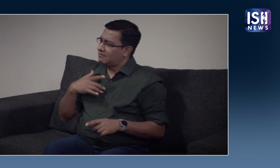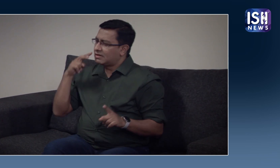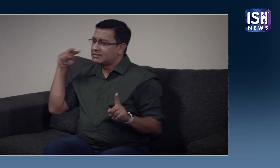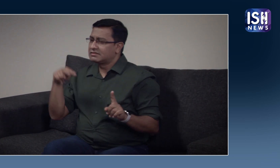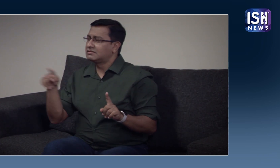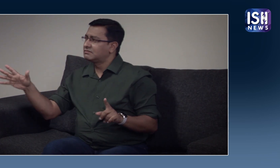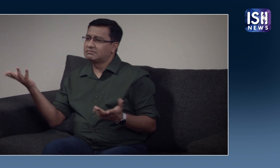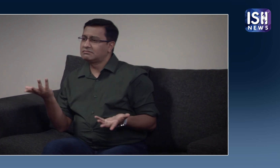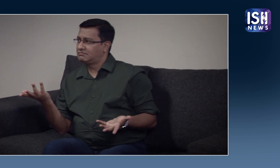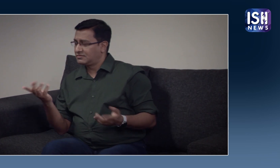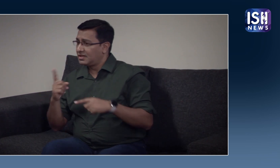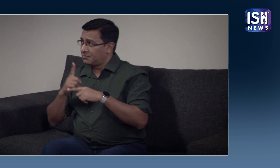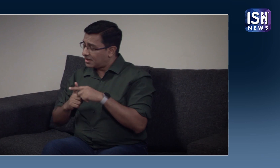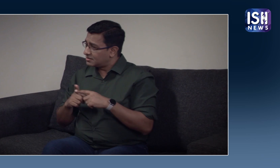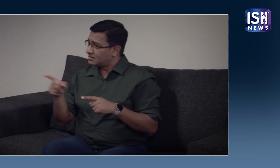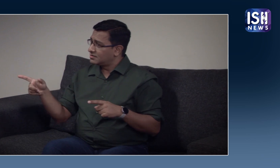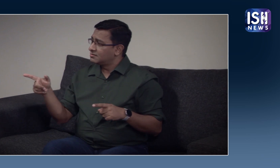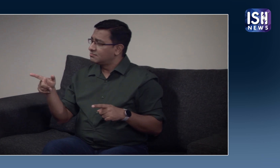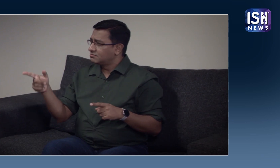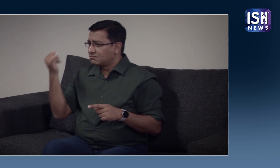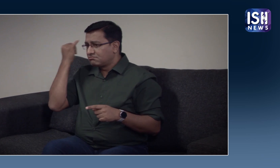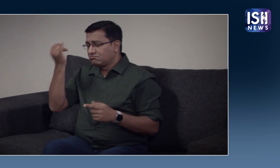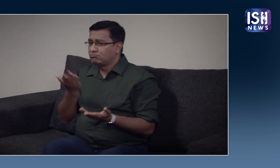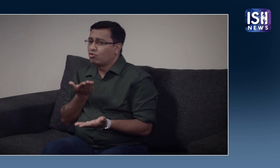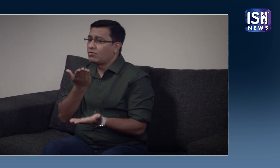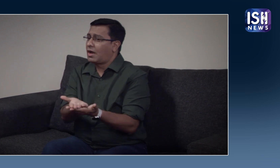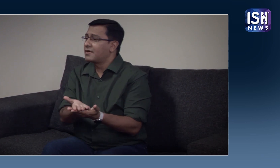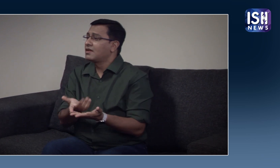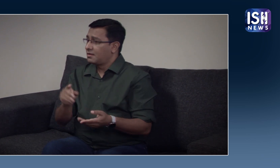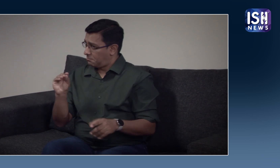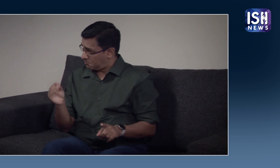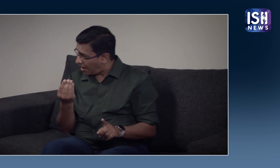What is your perspective of this and what are your recommendations?